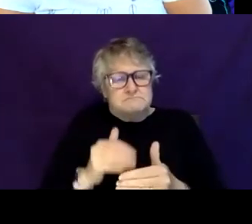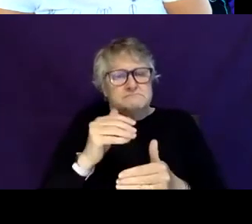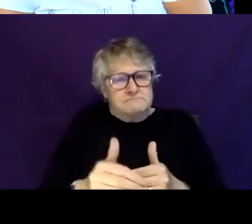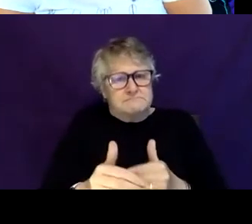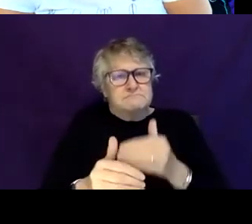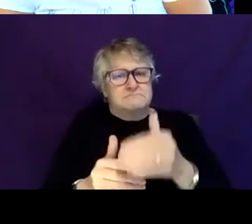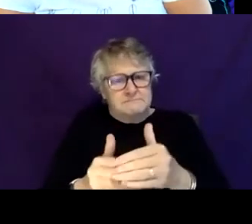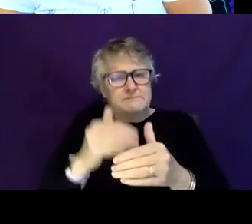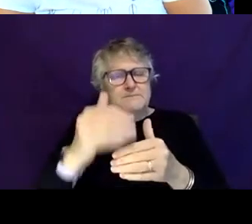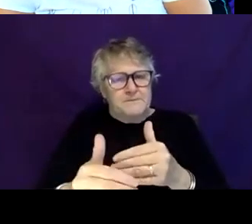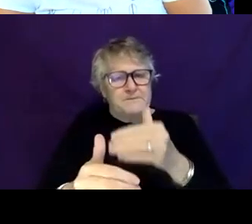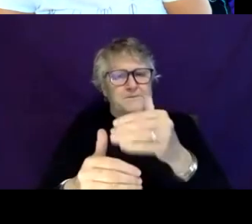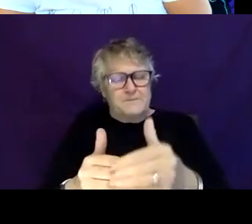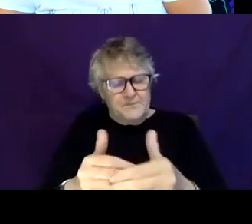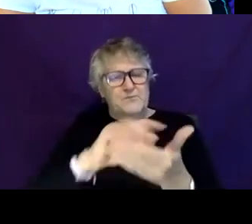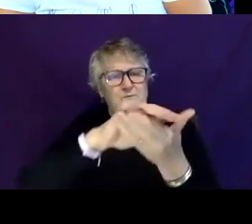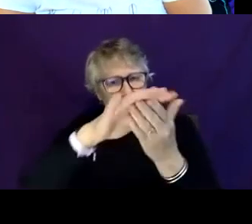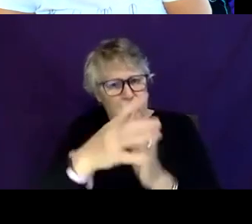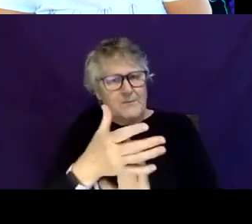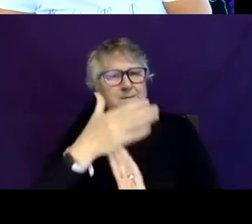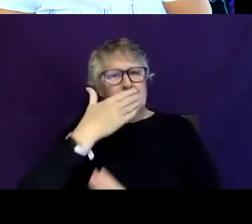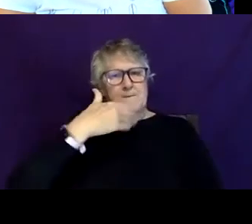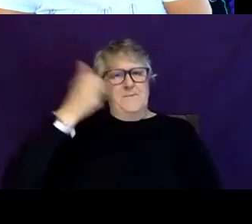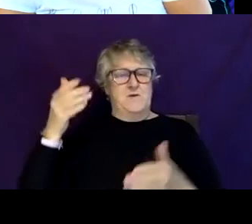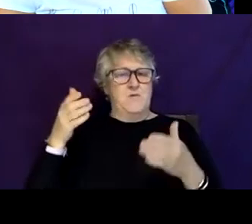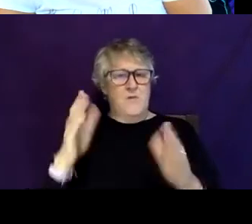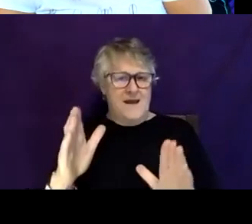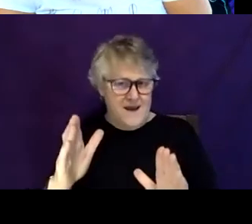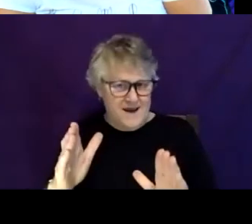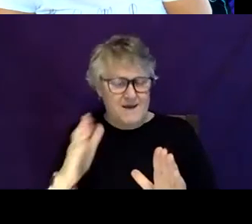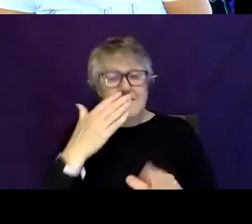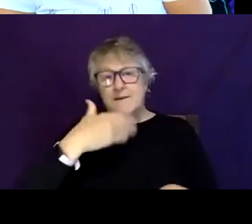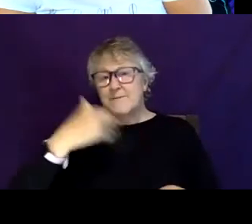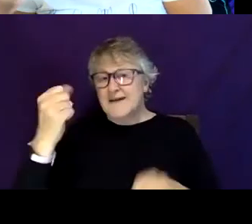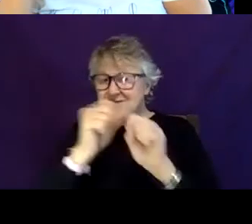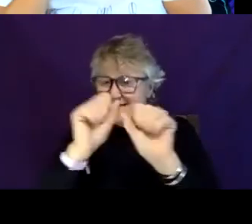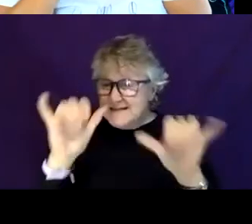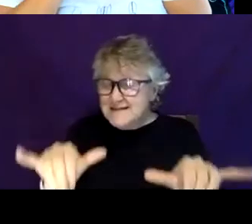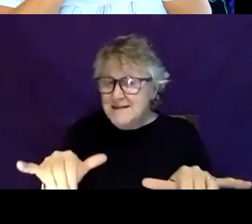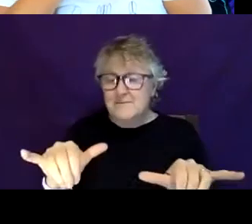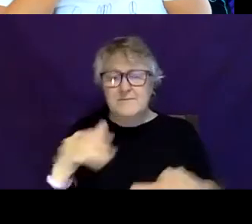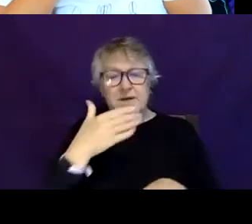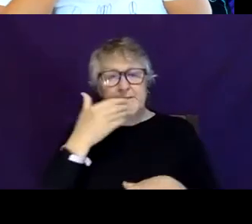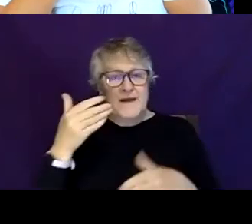a better way of doing things, better relationships, a better system of doing things.